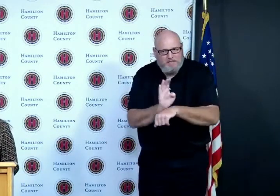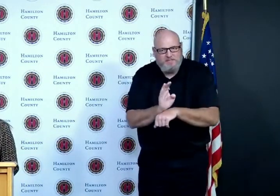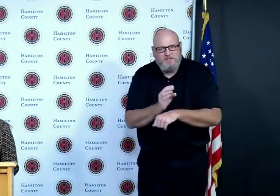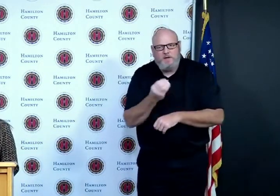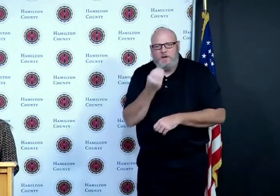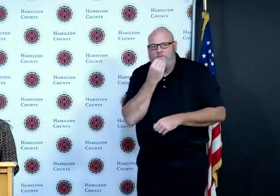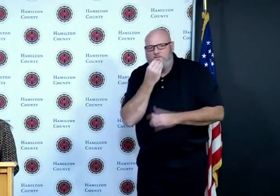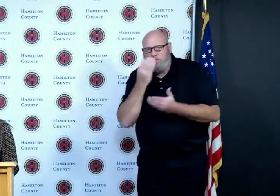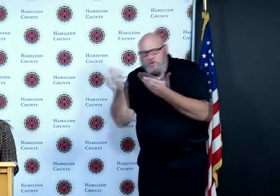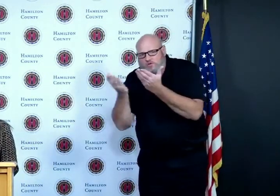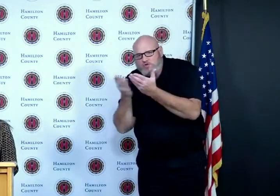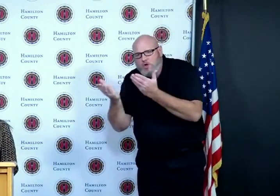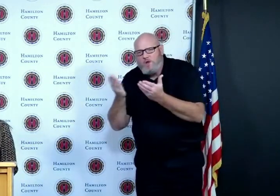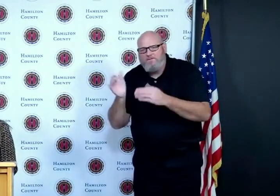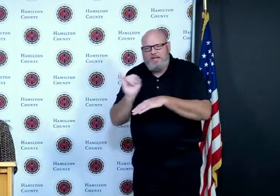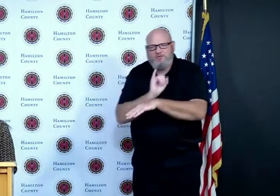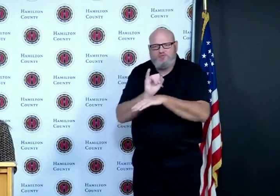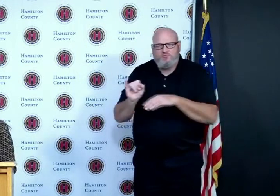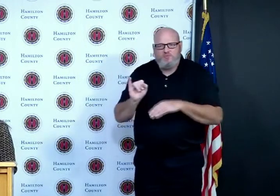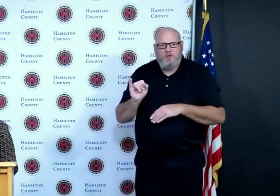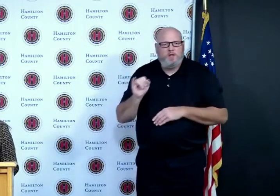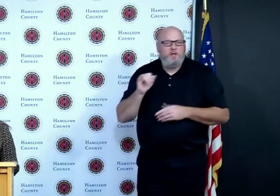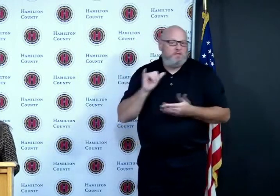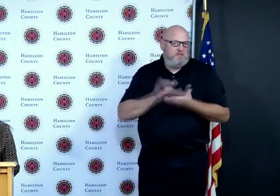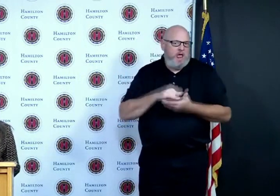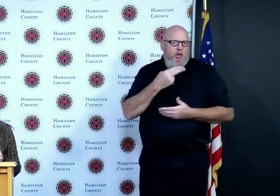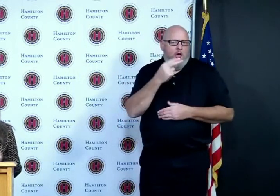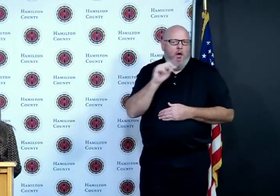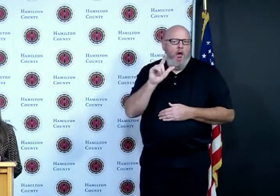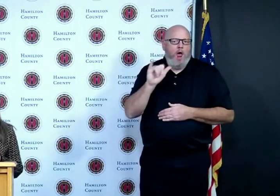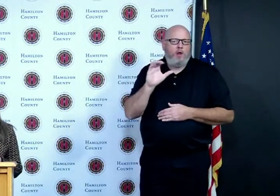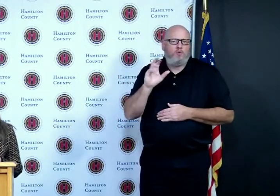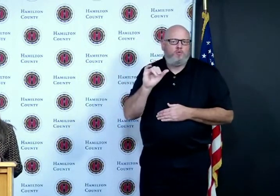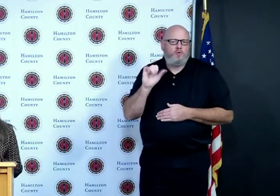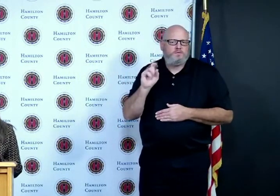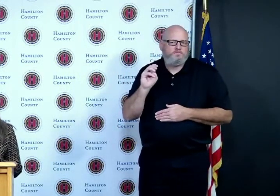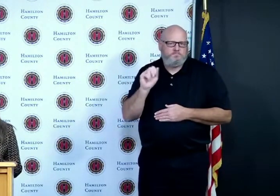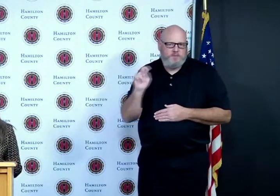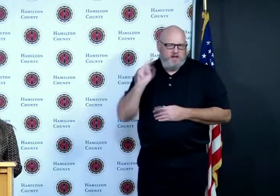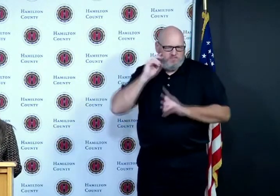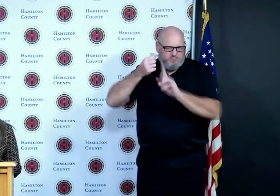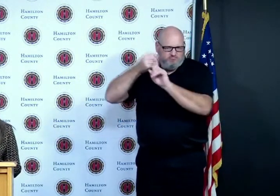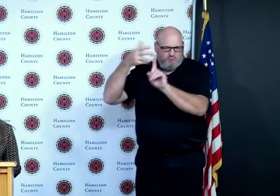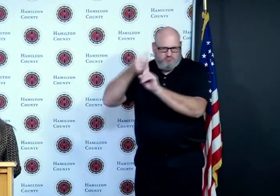and so I view some of the the cares act funding the federal relief really in